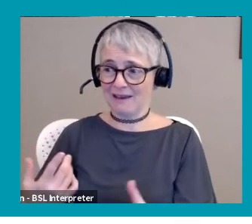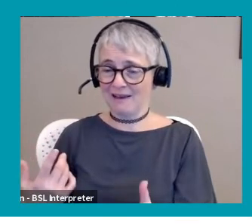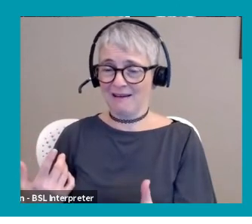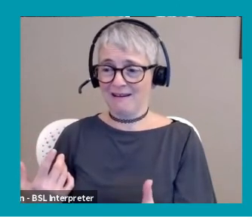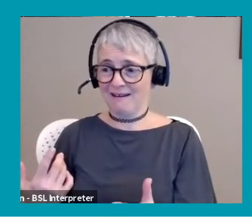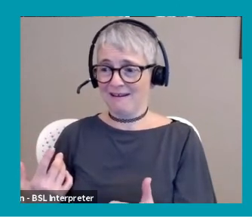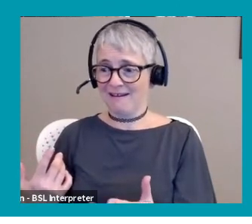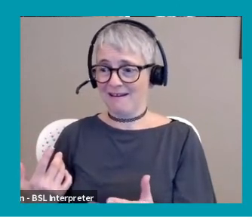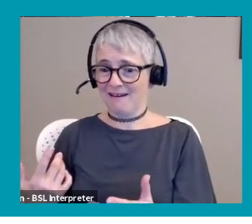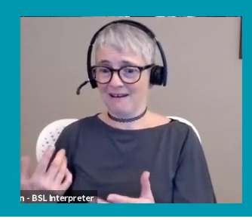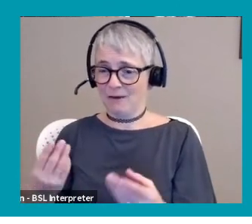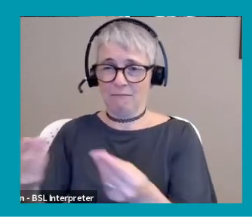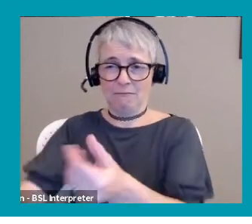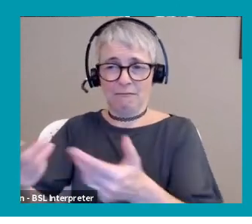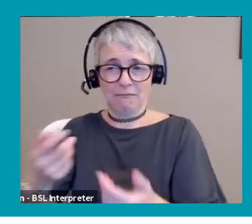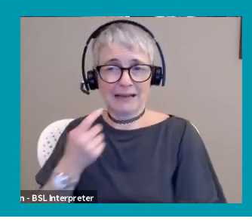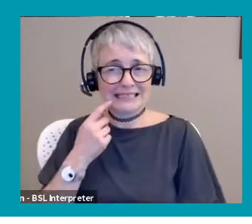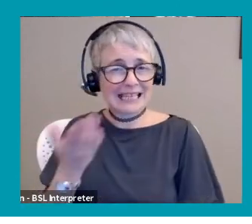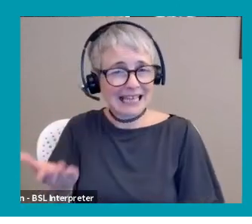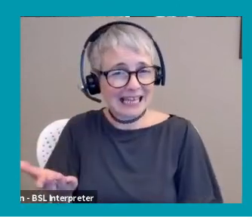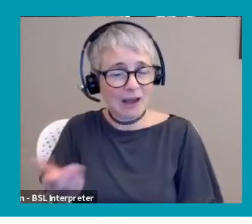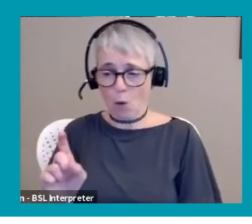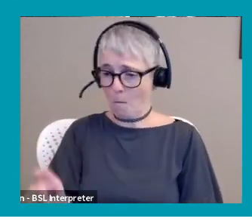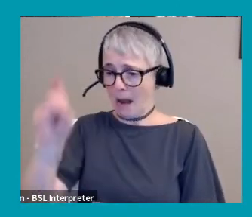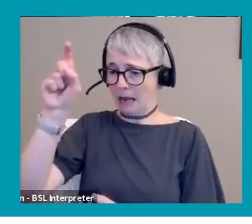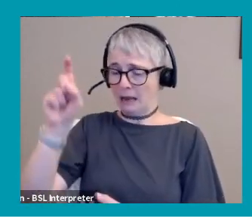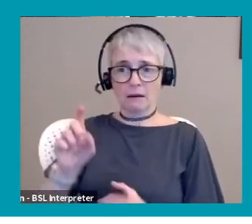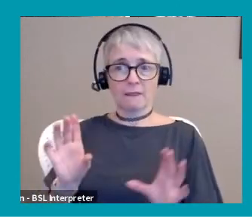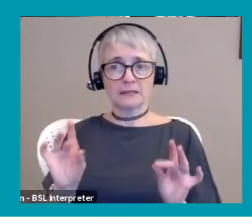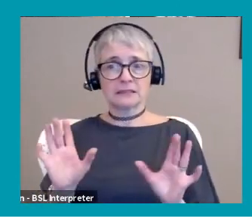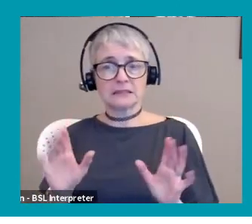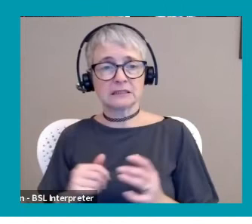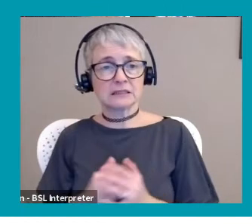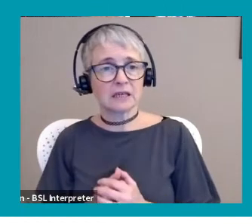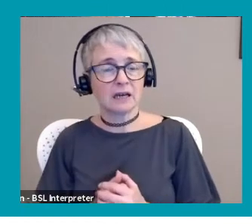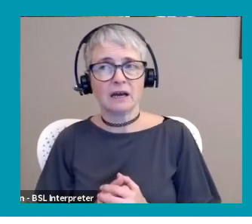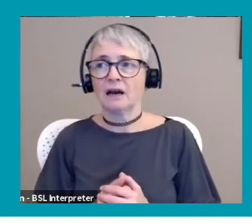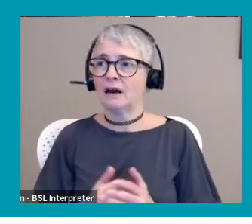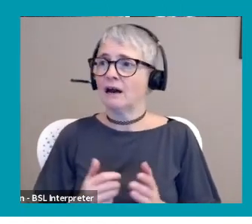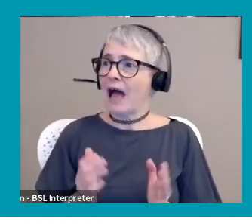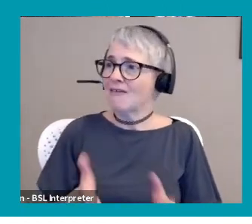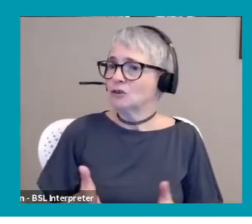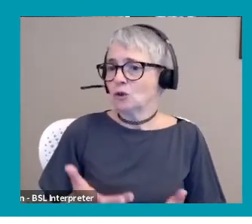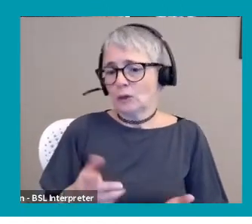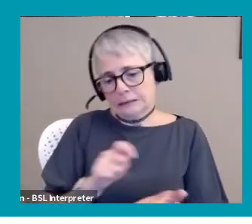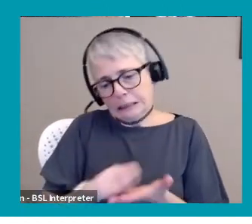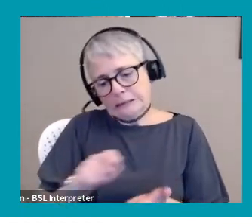So you can click with one button. You are not having to do copious amount of application filling et